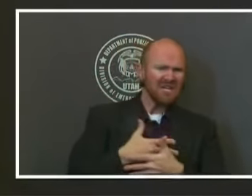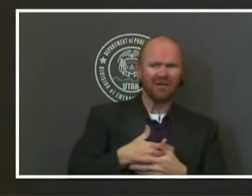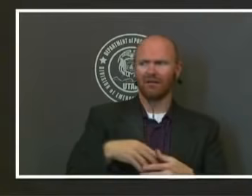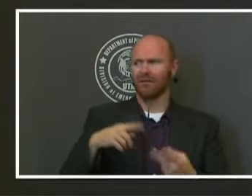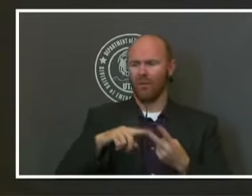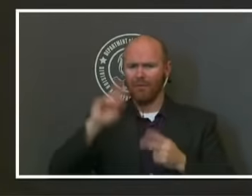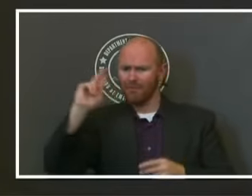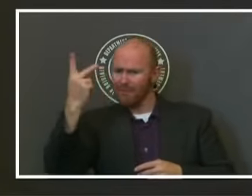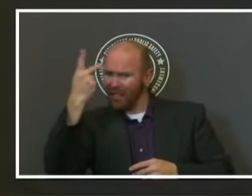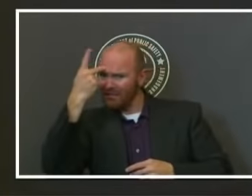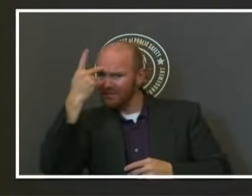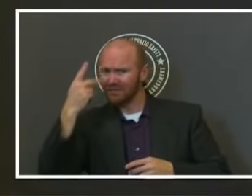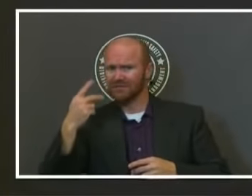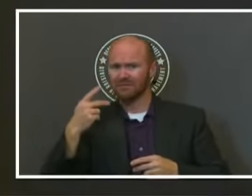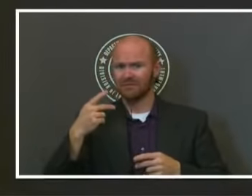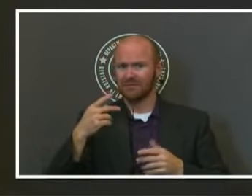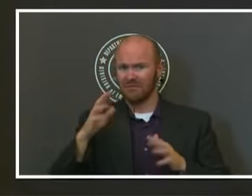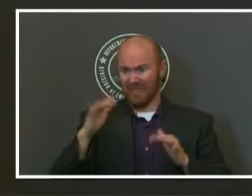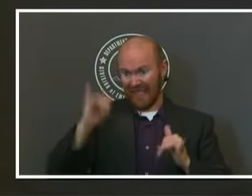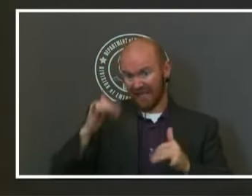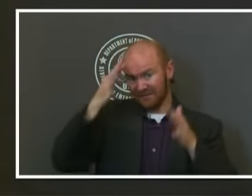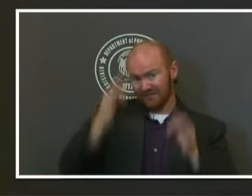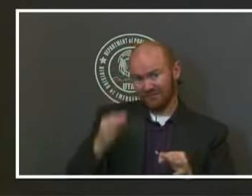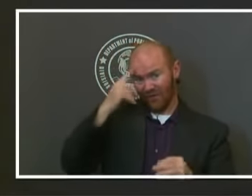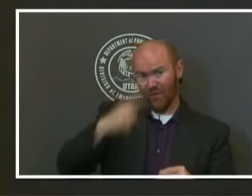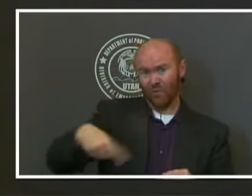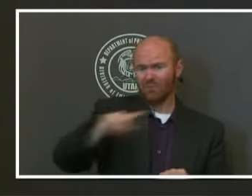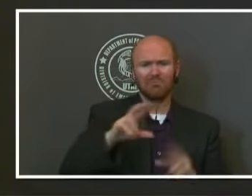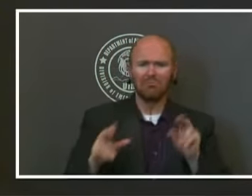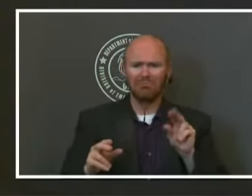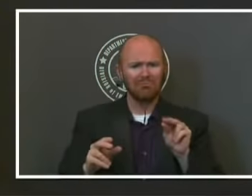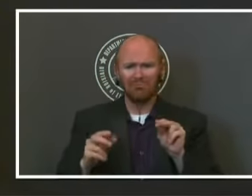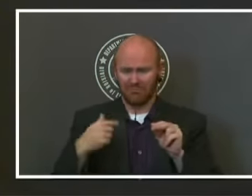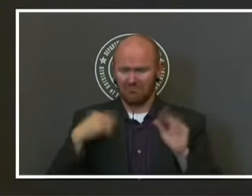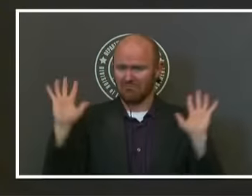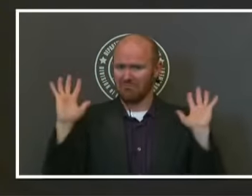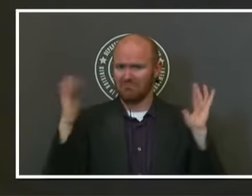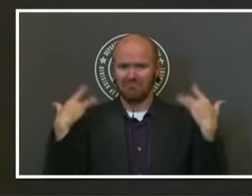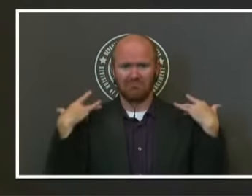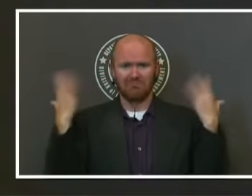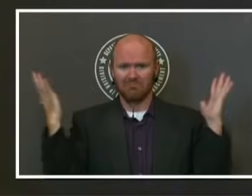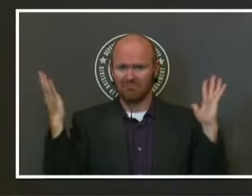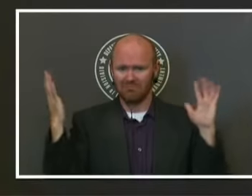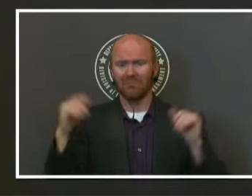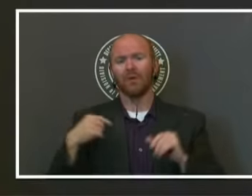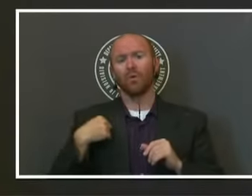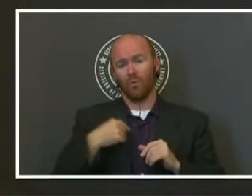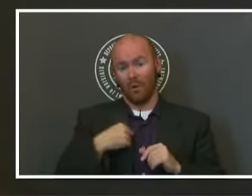counts well we were trying in